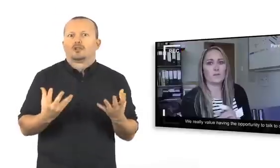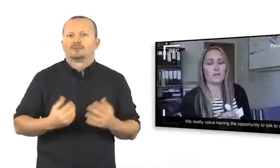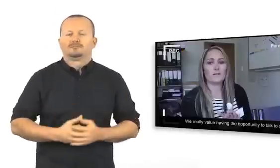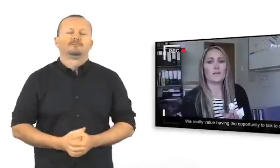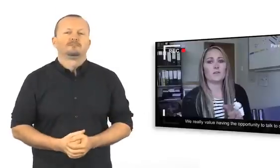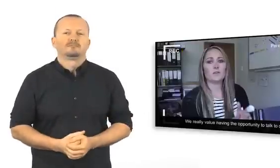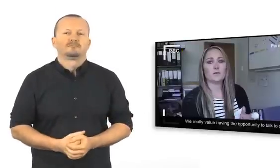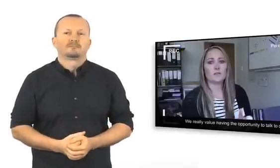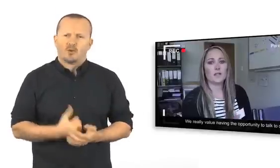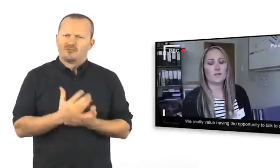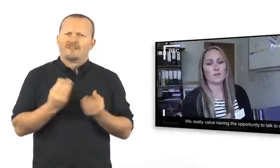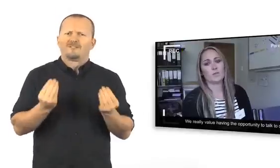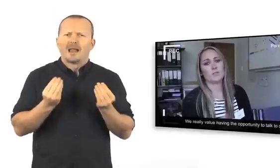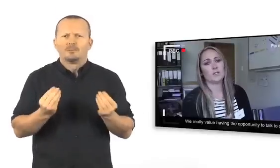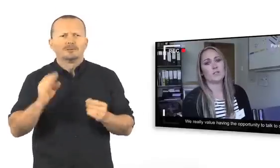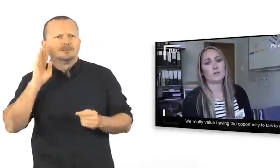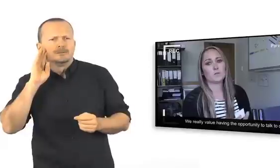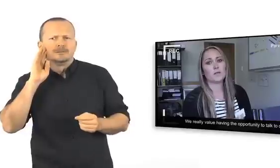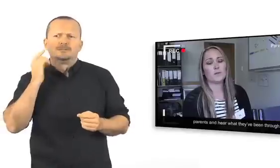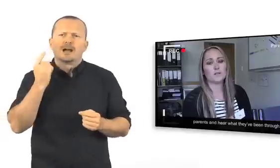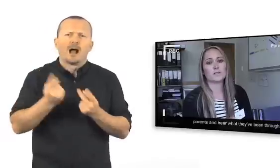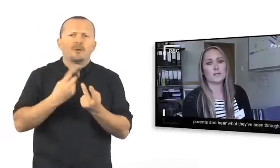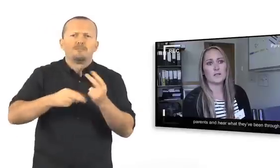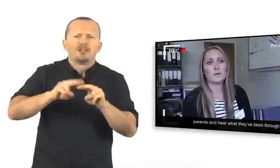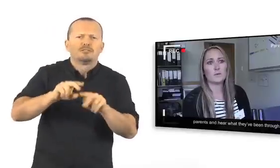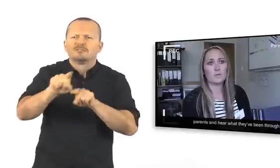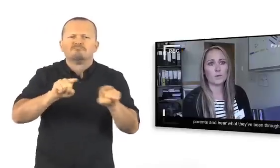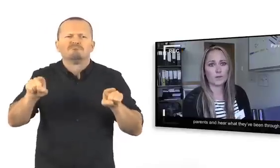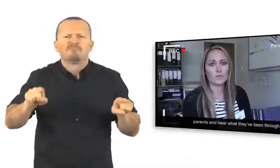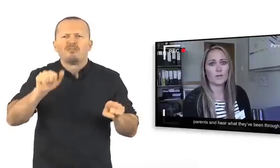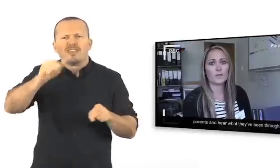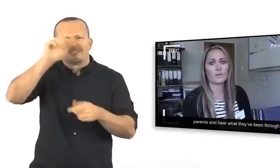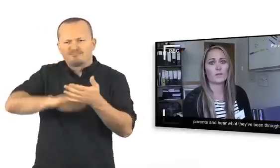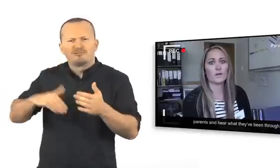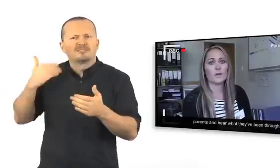Ellie: We really value having the opportunity to talk to other parents and hear what they’ve been through.